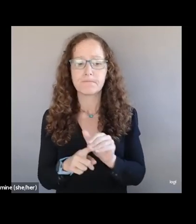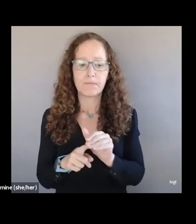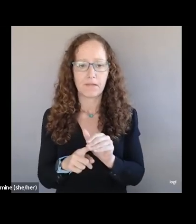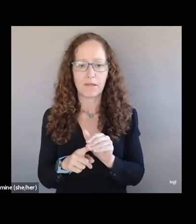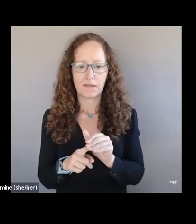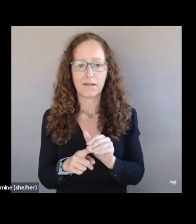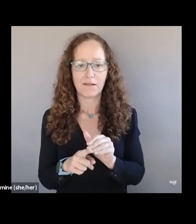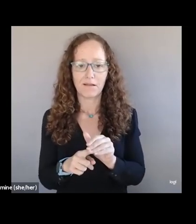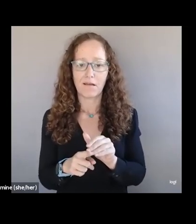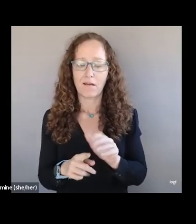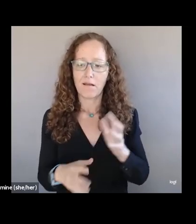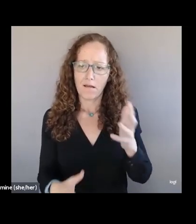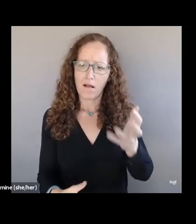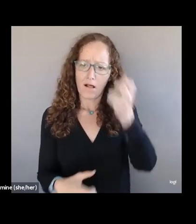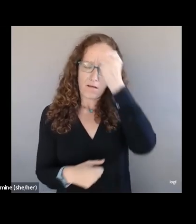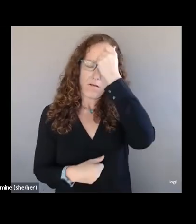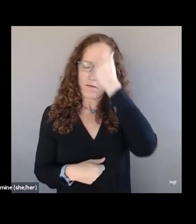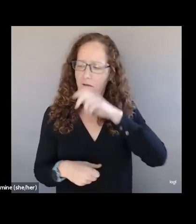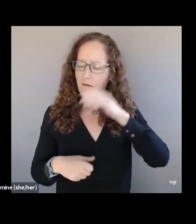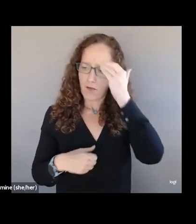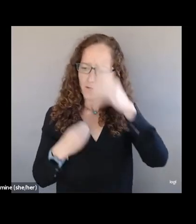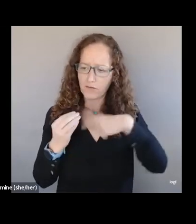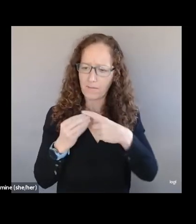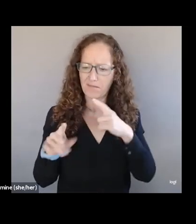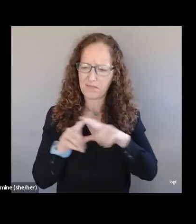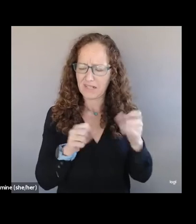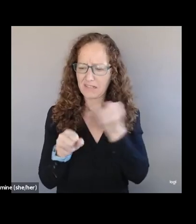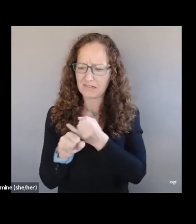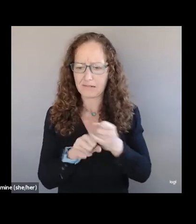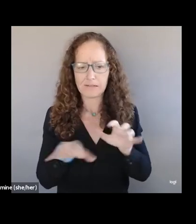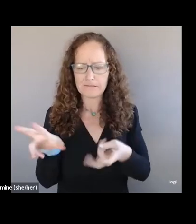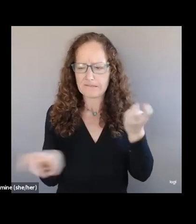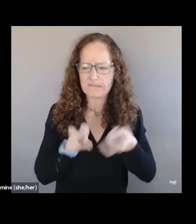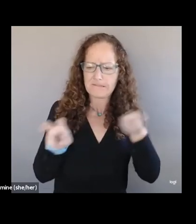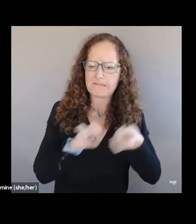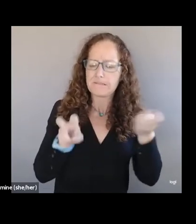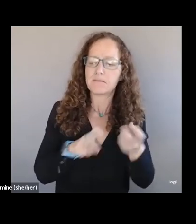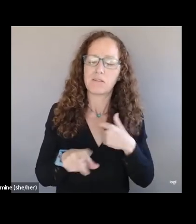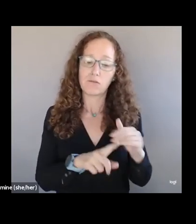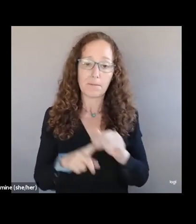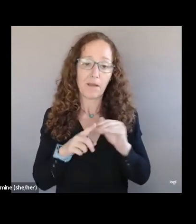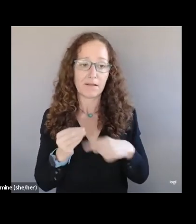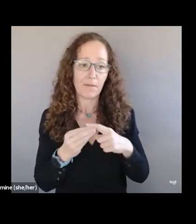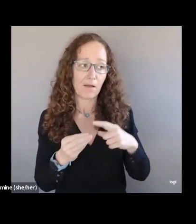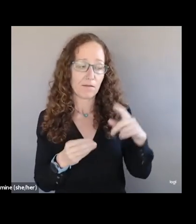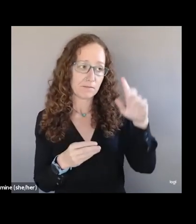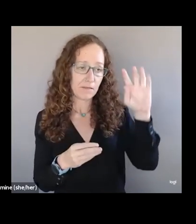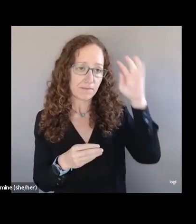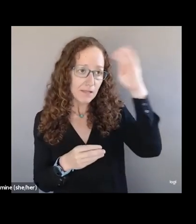of colonial knowledge is of these institutions of the theorizing and political work that black women do every day.